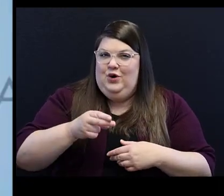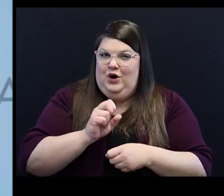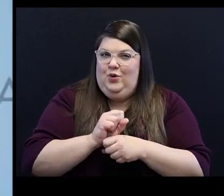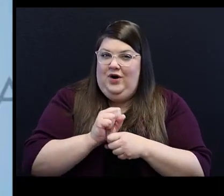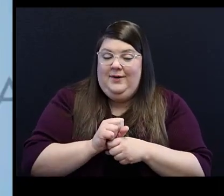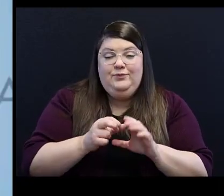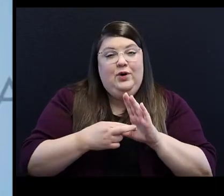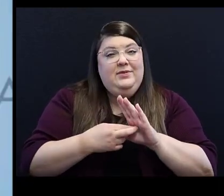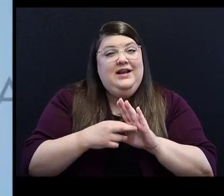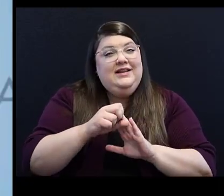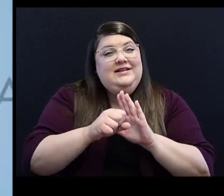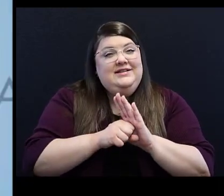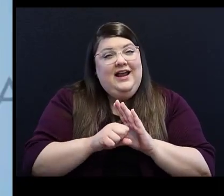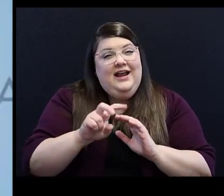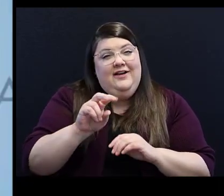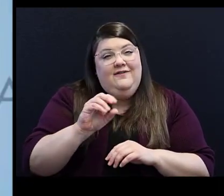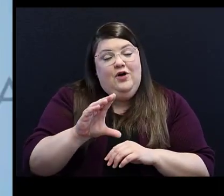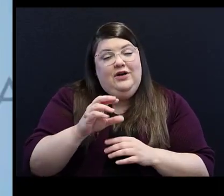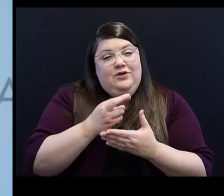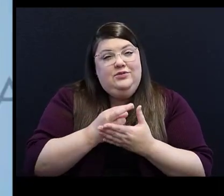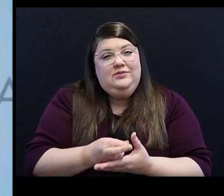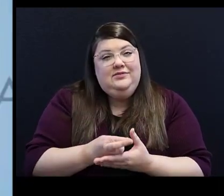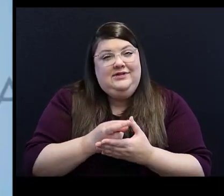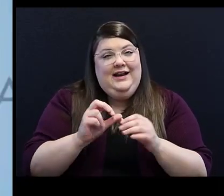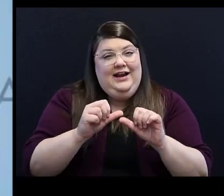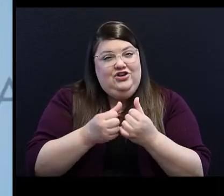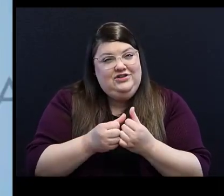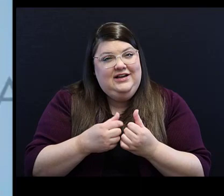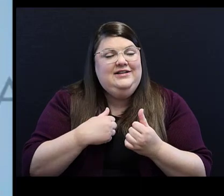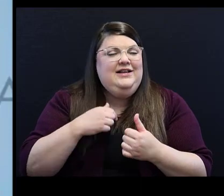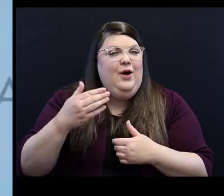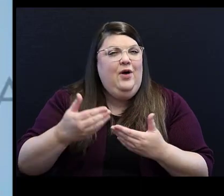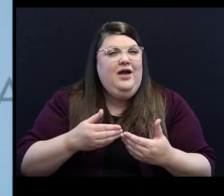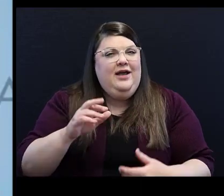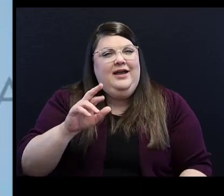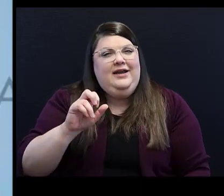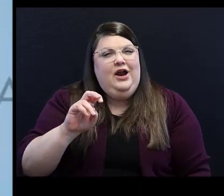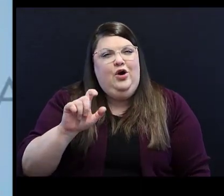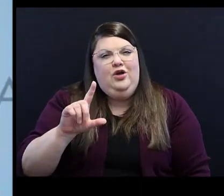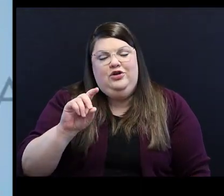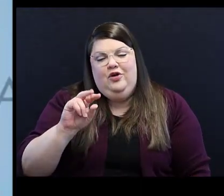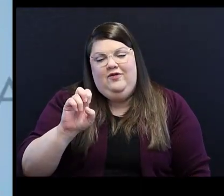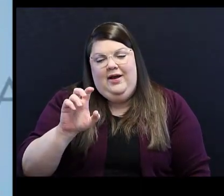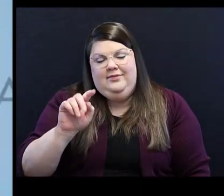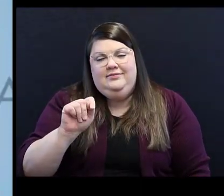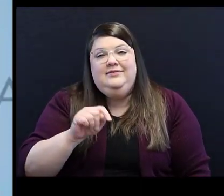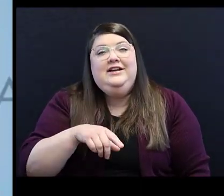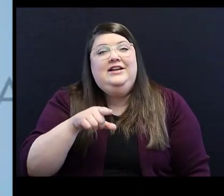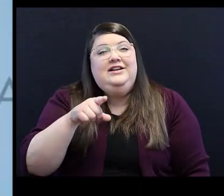Representing the State VR Agencies, I welcome Carol Dobak, Deputy Commissioner from the